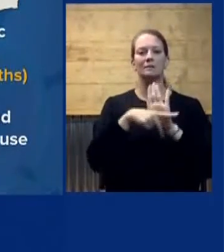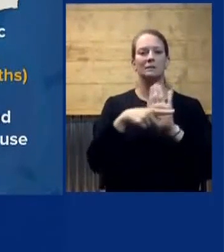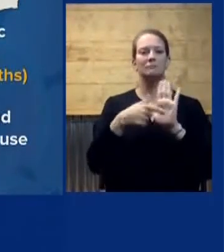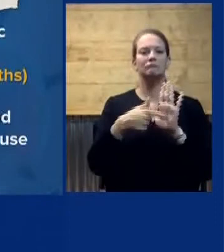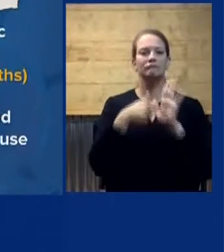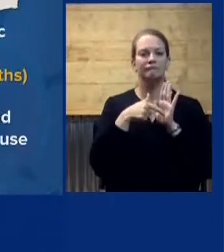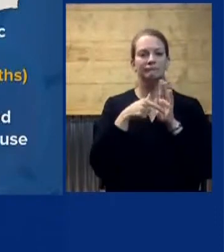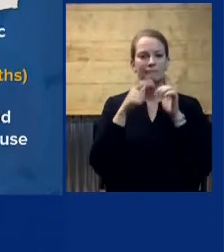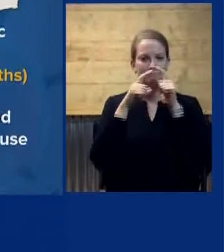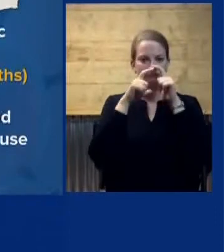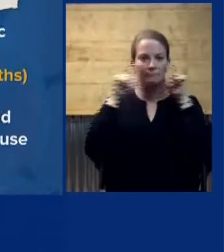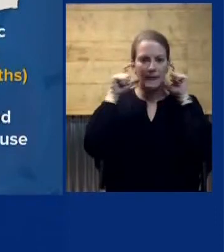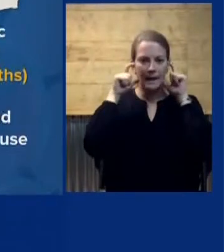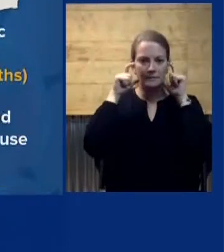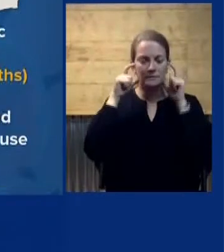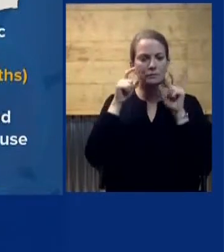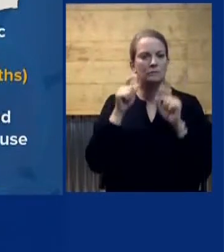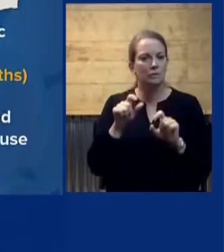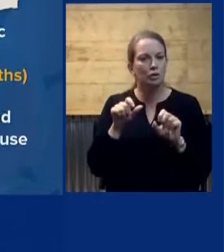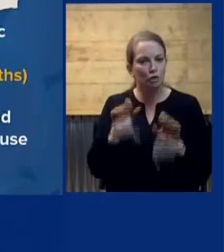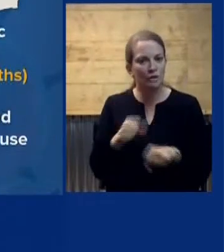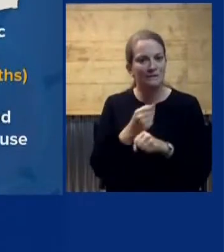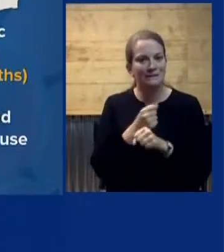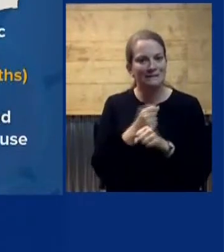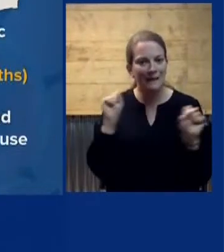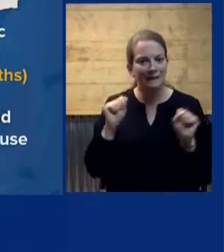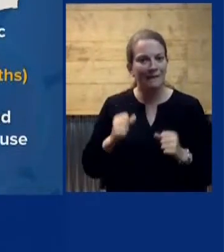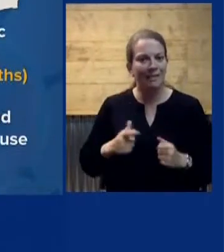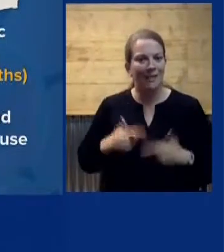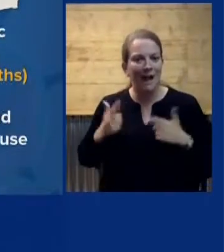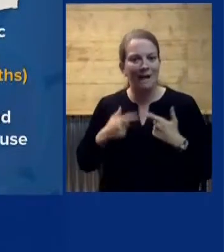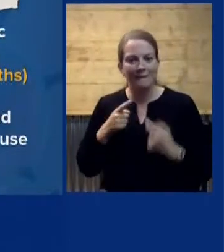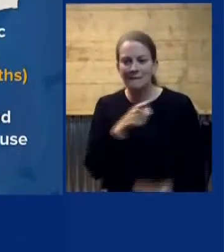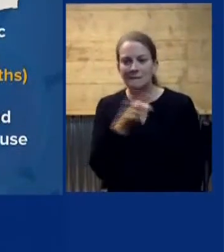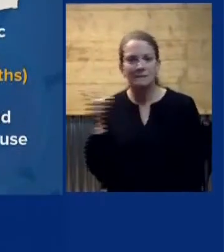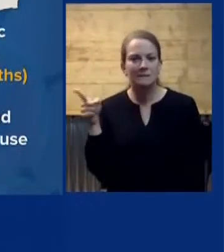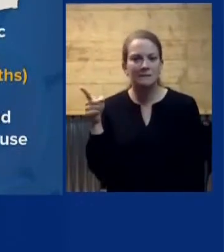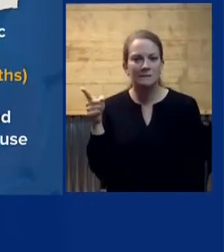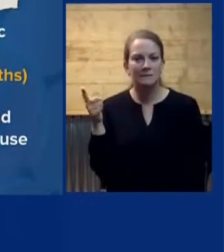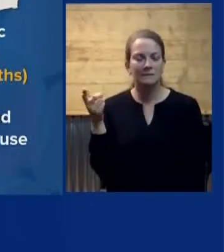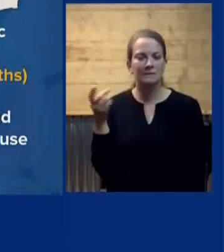IT WAS TOTALLY PREVENTABLE. ALL YOU HAD TO DO IS HAVE A MASK POLICY.